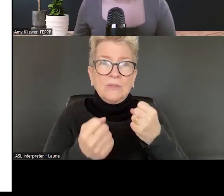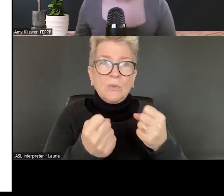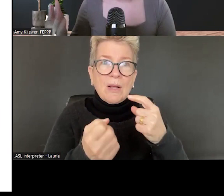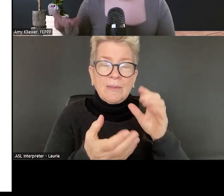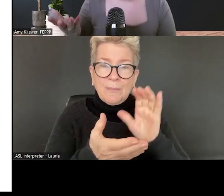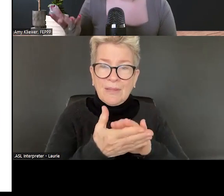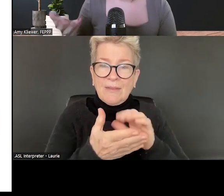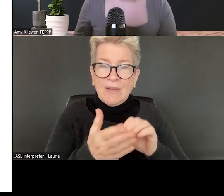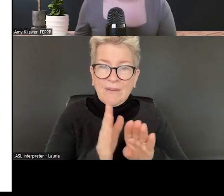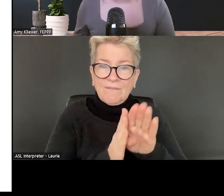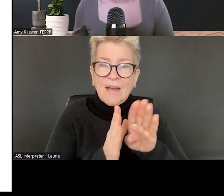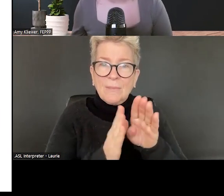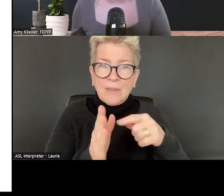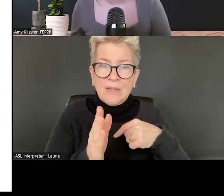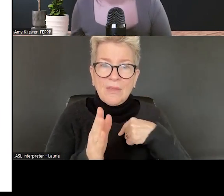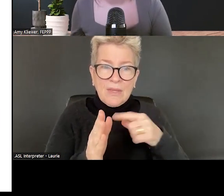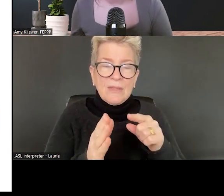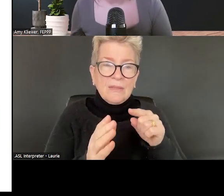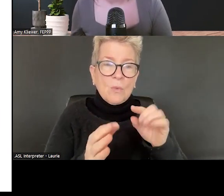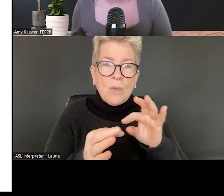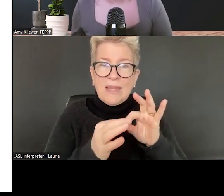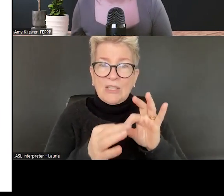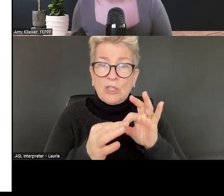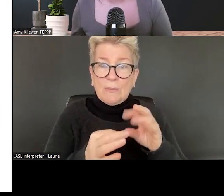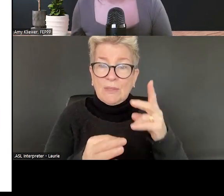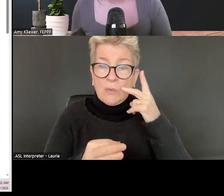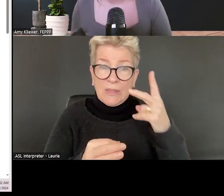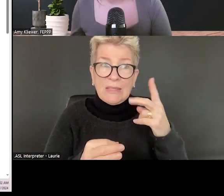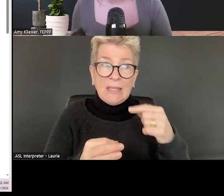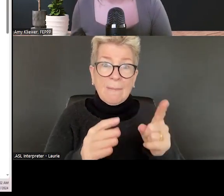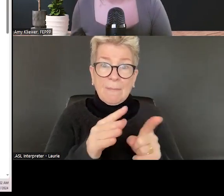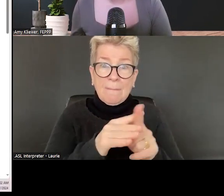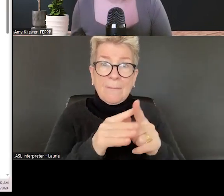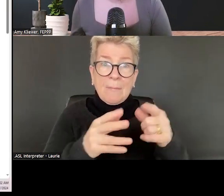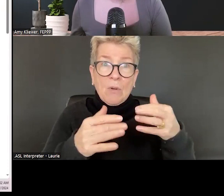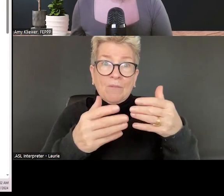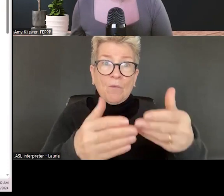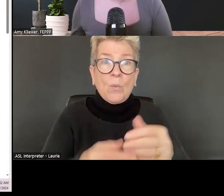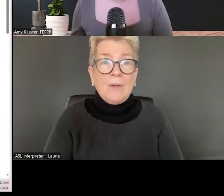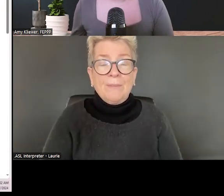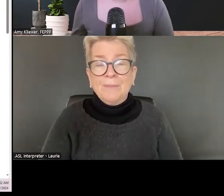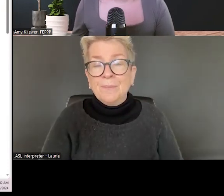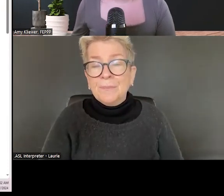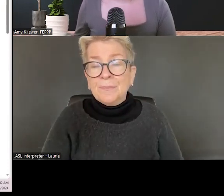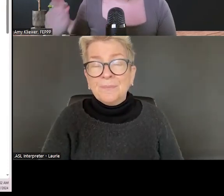anyone here in the audience may see moving forward. And with that being said, I want